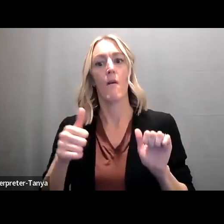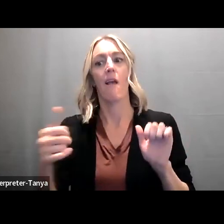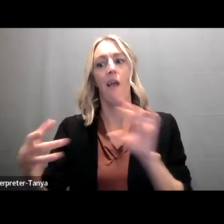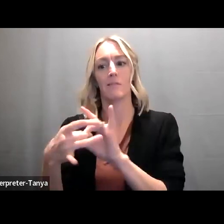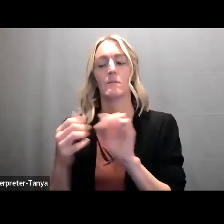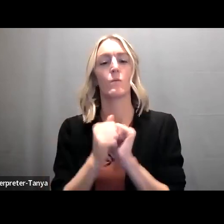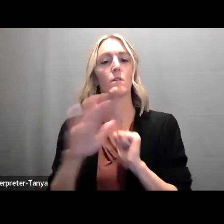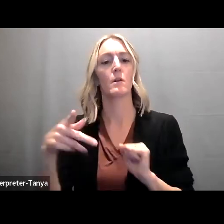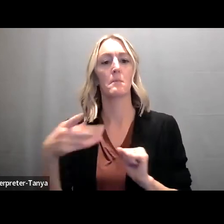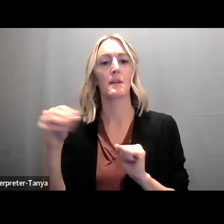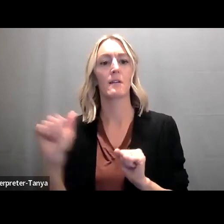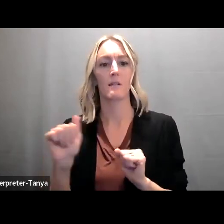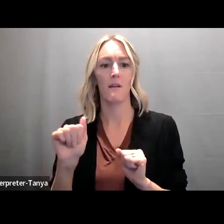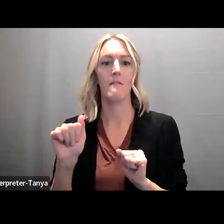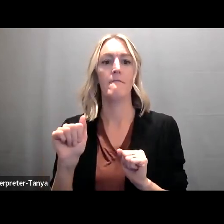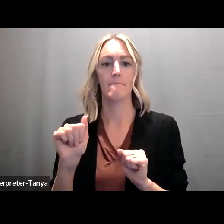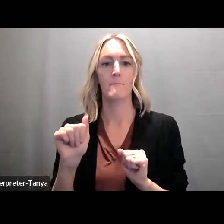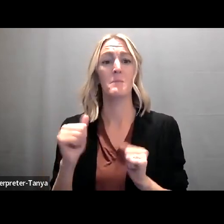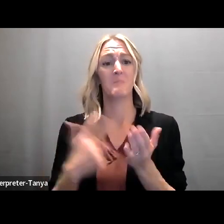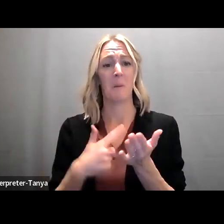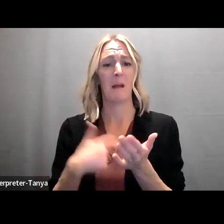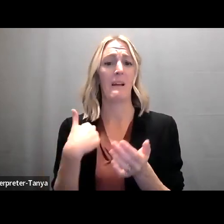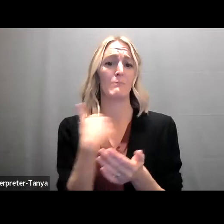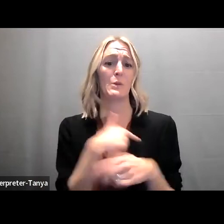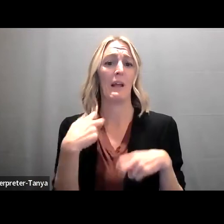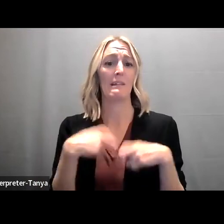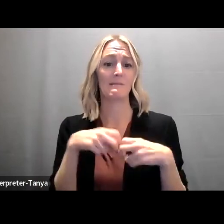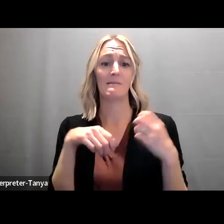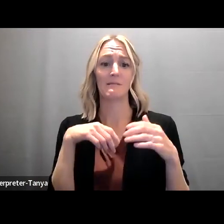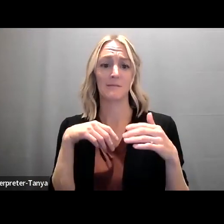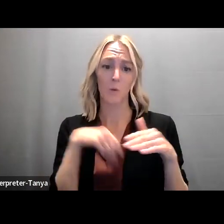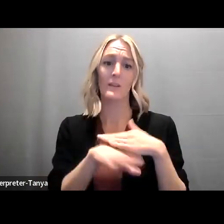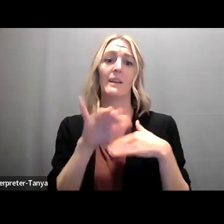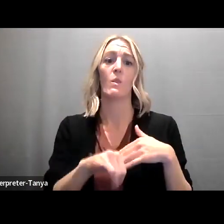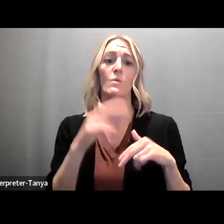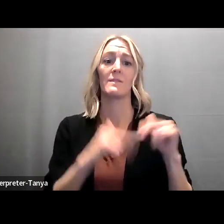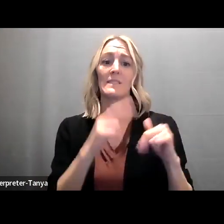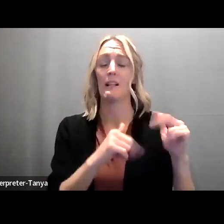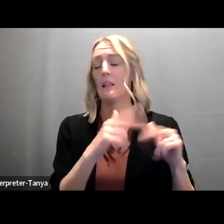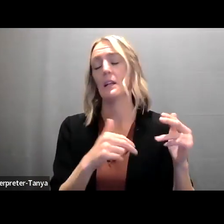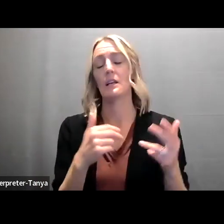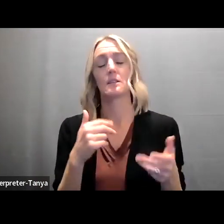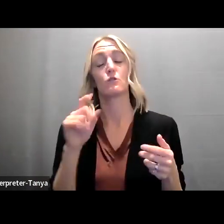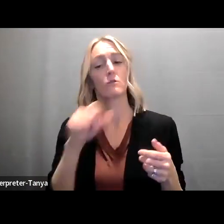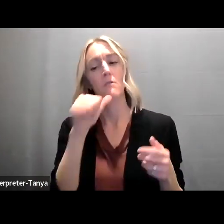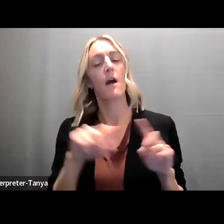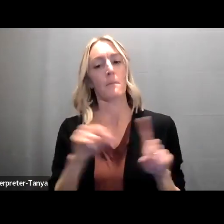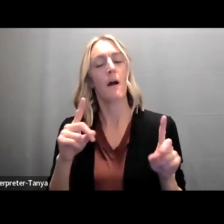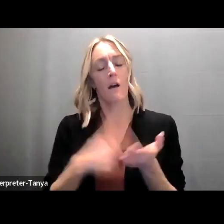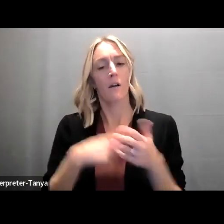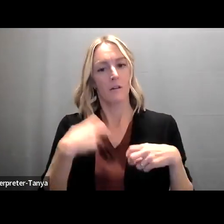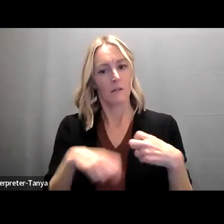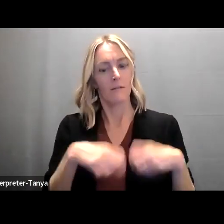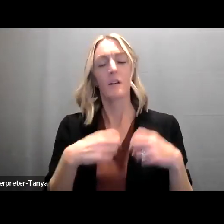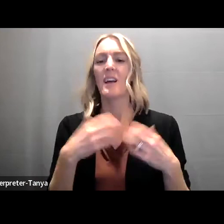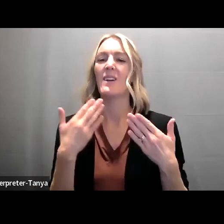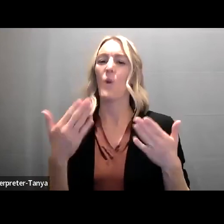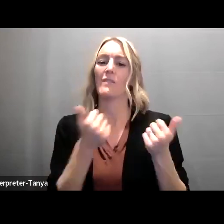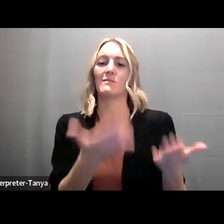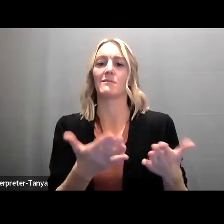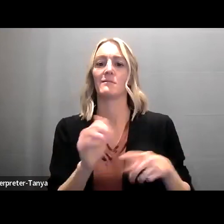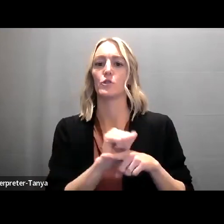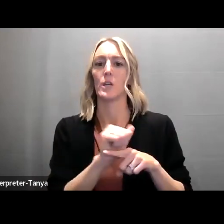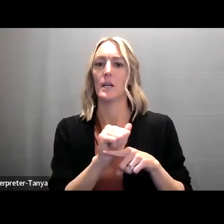And doing some train thing for folks in these settings.